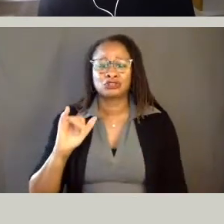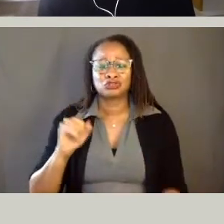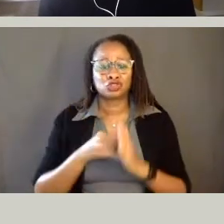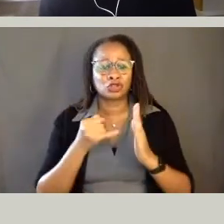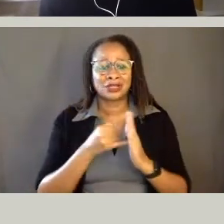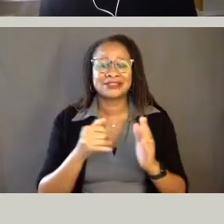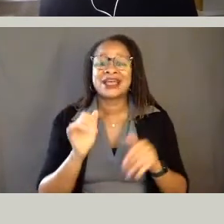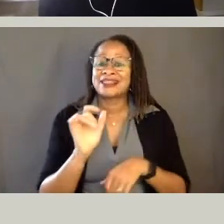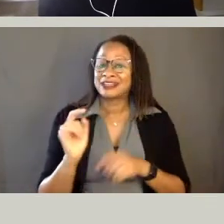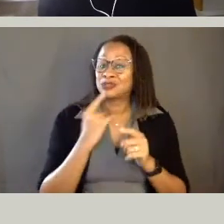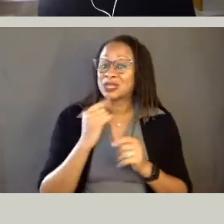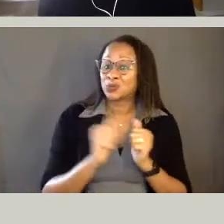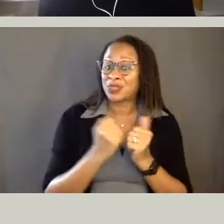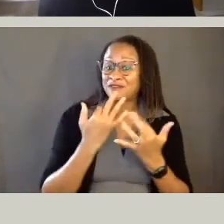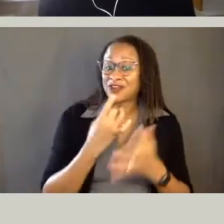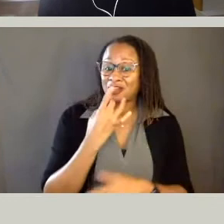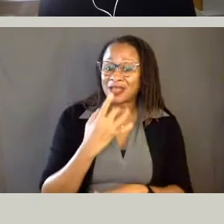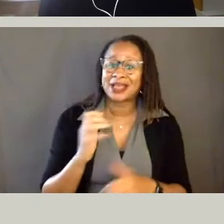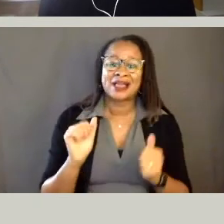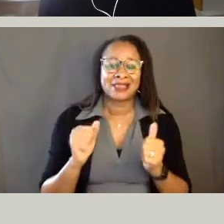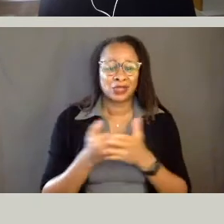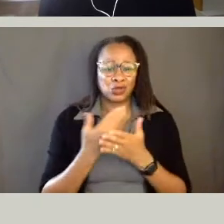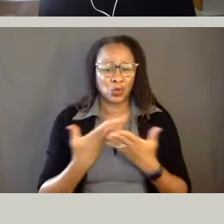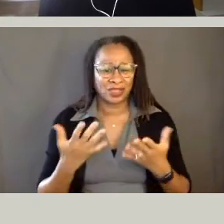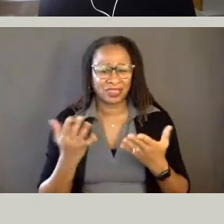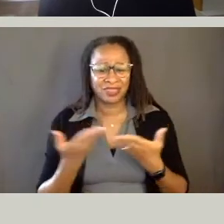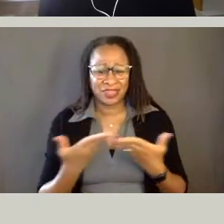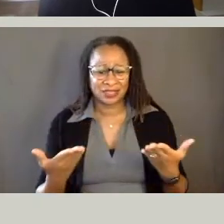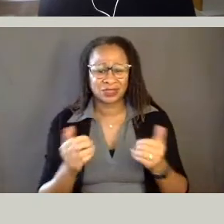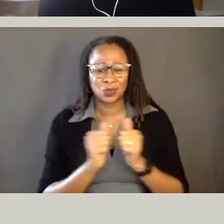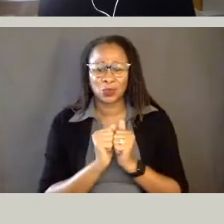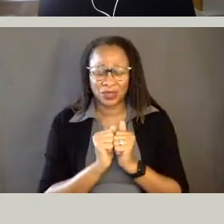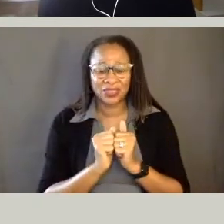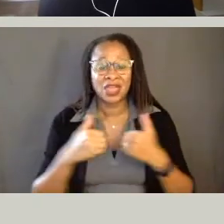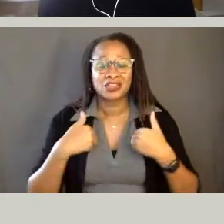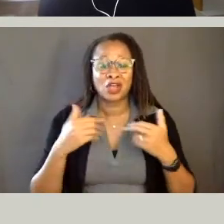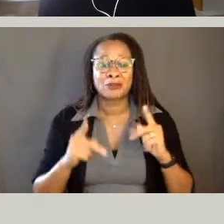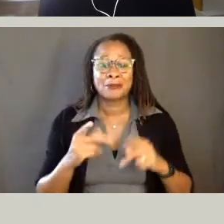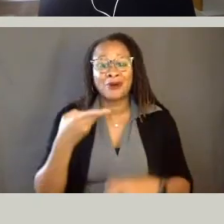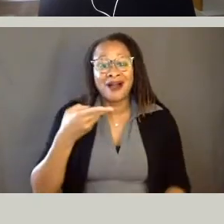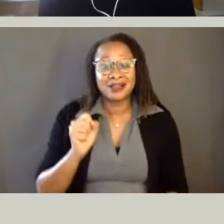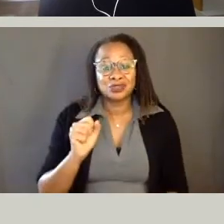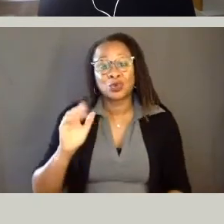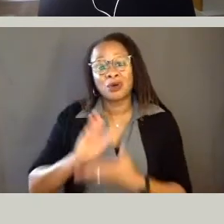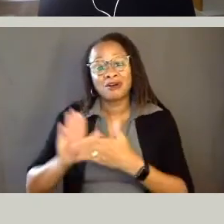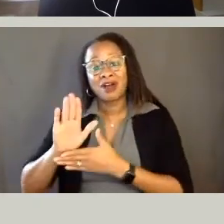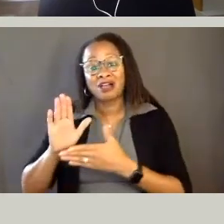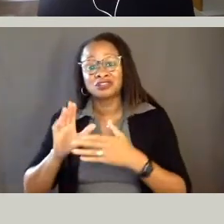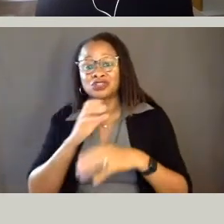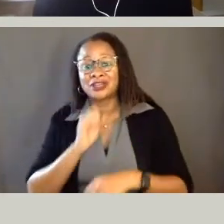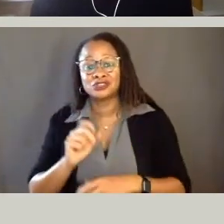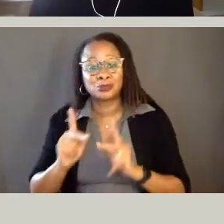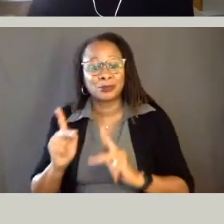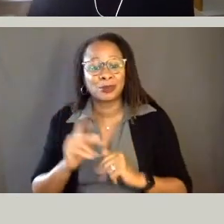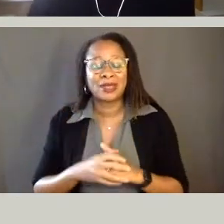But I think even some newer things with like younger people in high school, college age, and, you know, it's like there's so many right now, as Bao mentioned